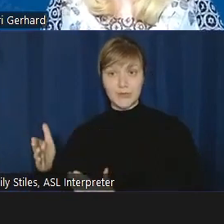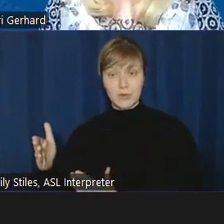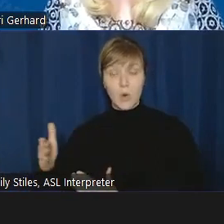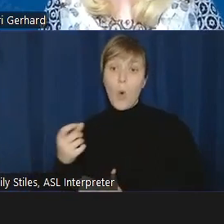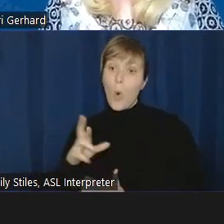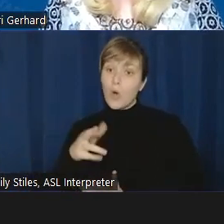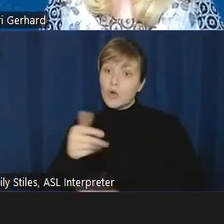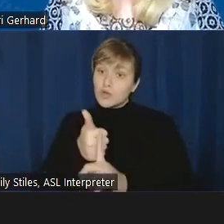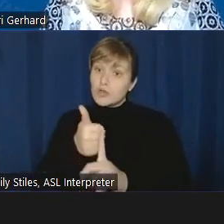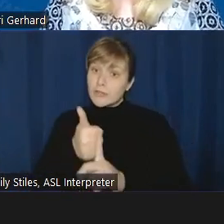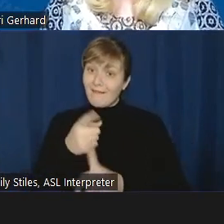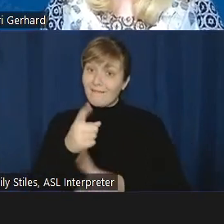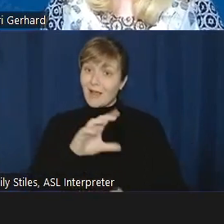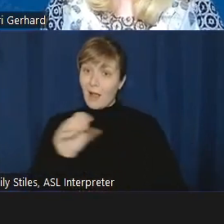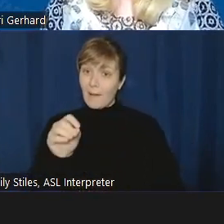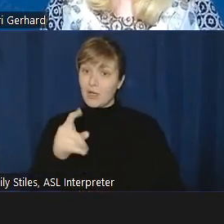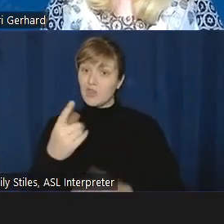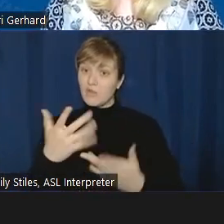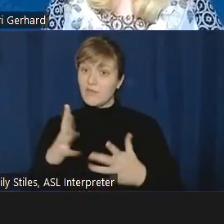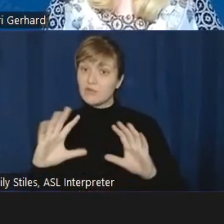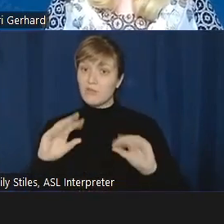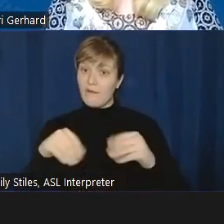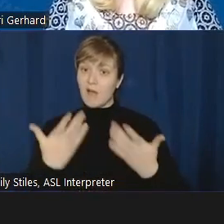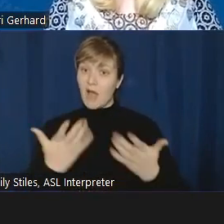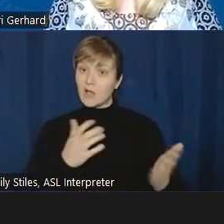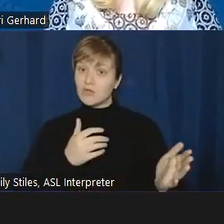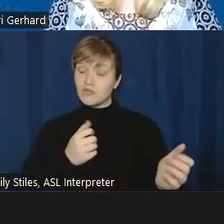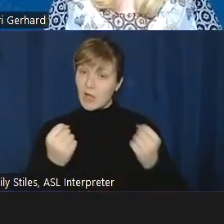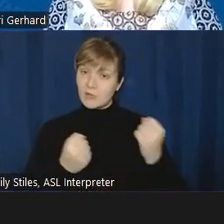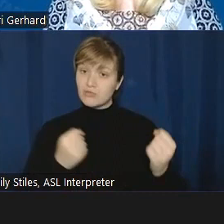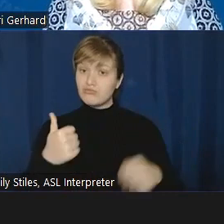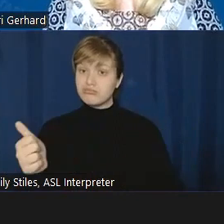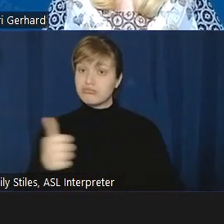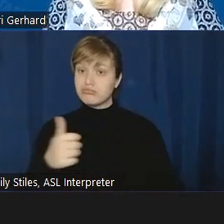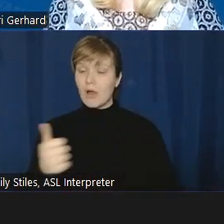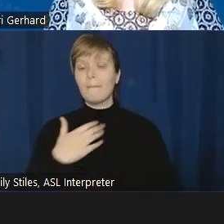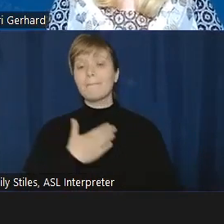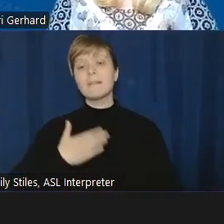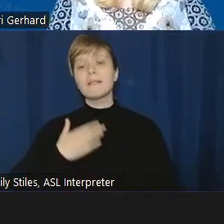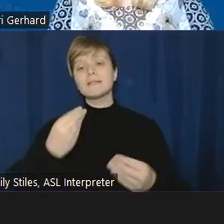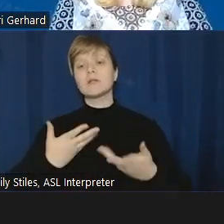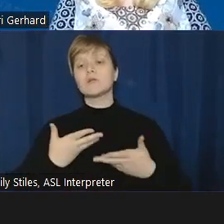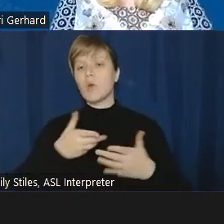place your agency's name and the name of your transportation partner in the chat box. This will